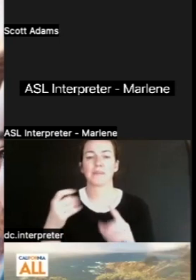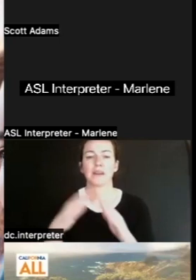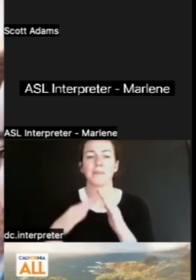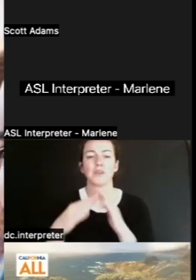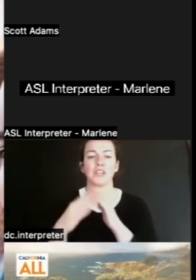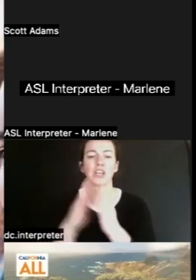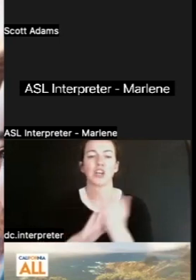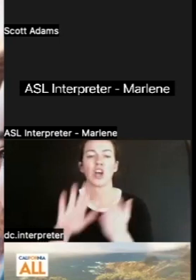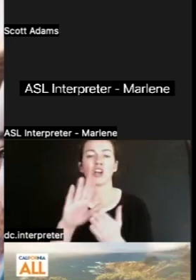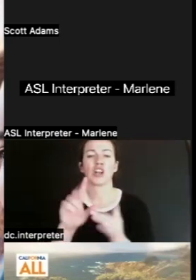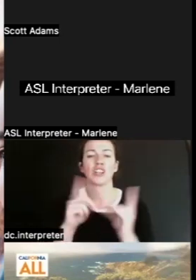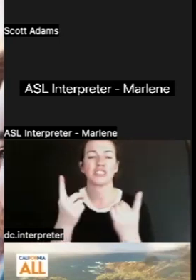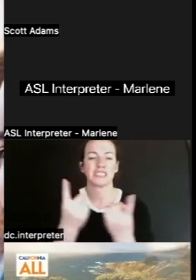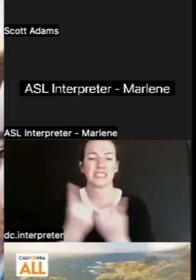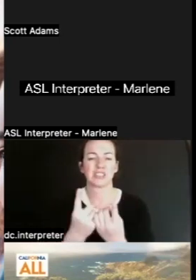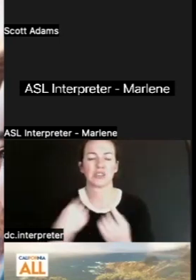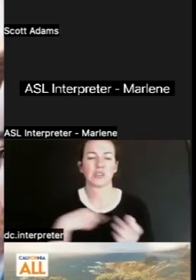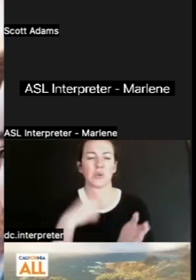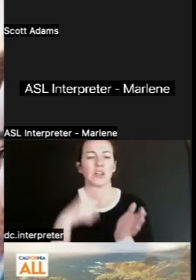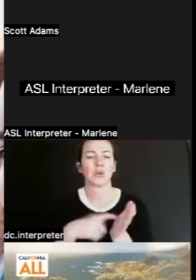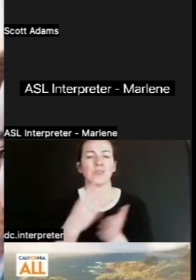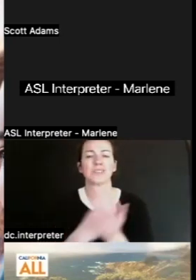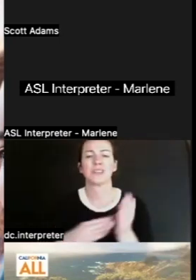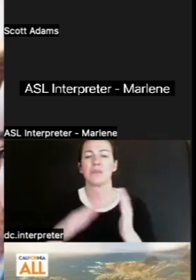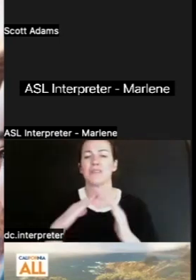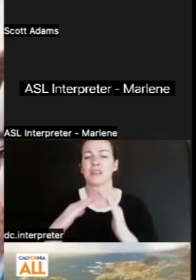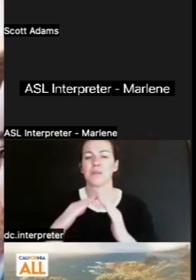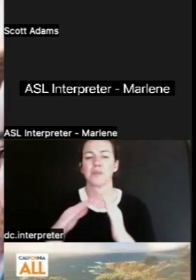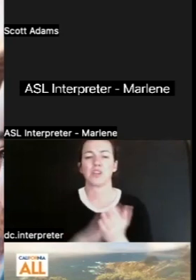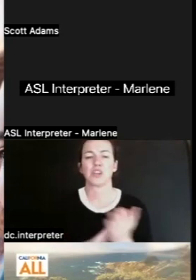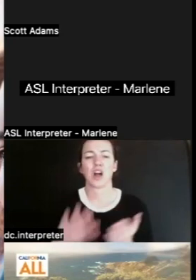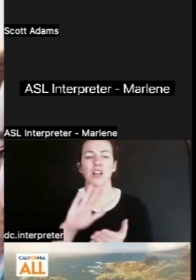education what we did at some of our community colleges was to be able to do two things. Number